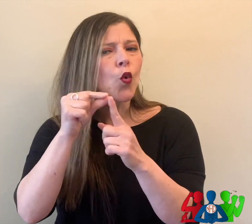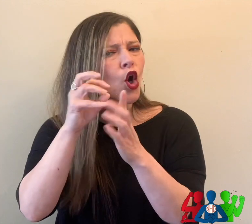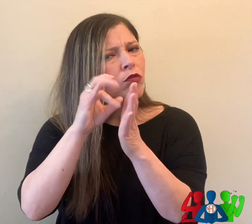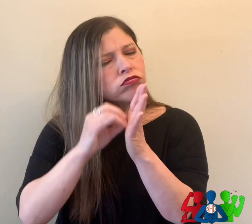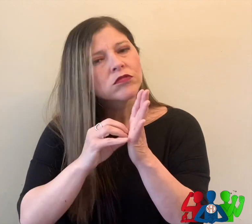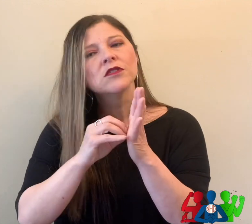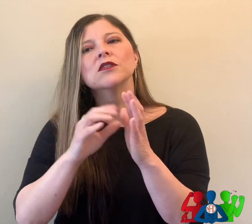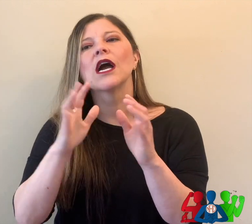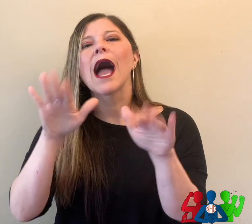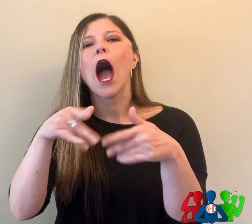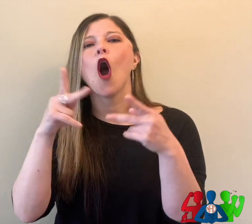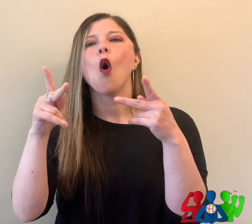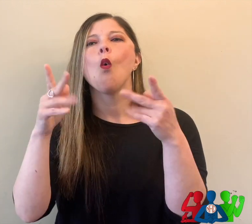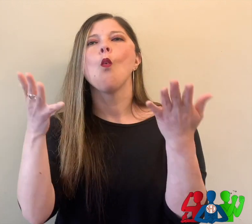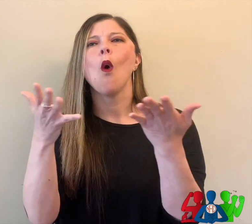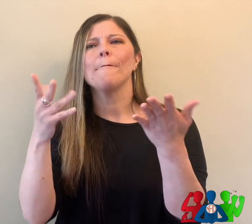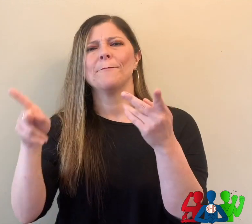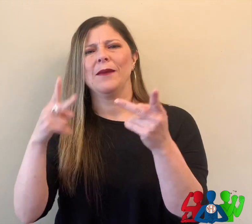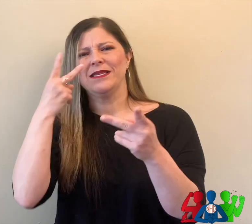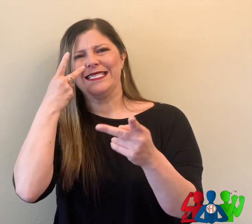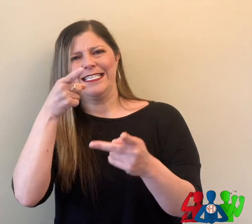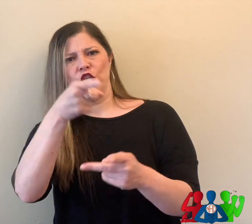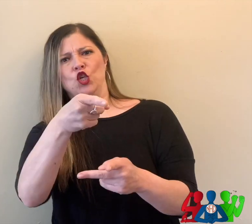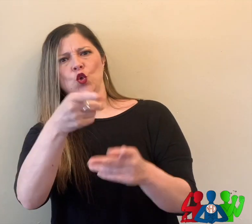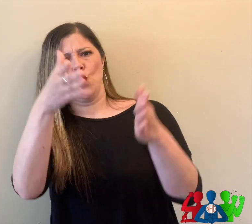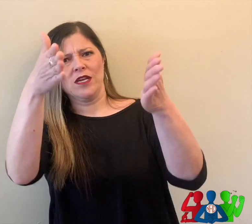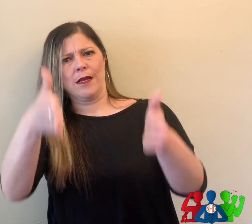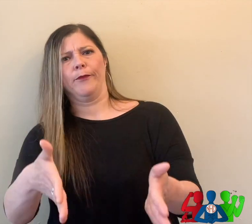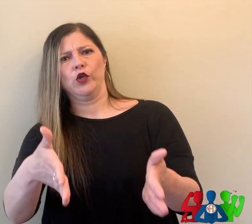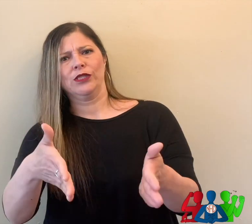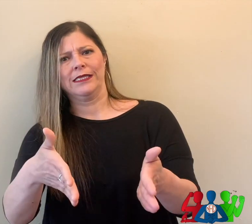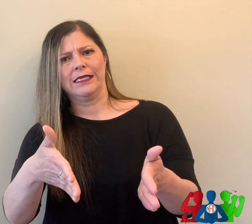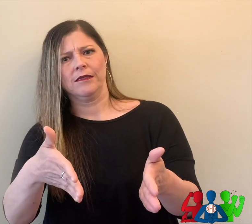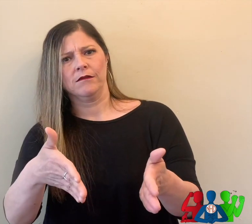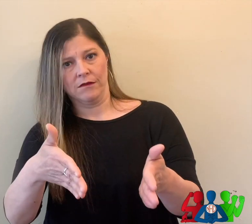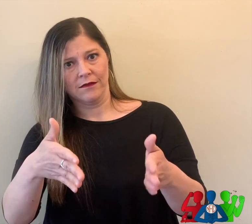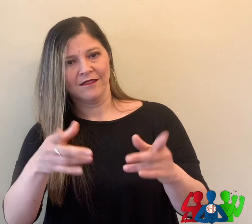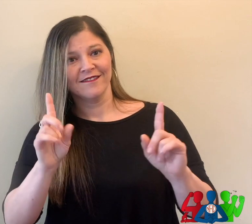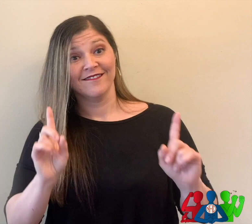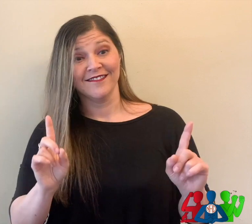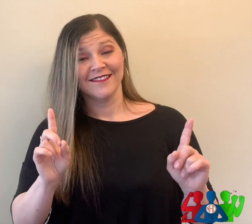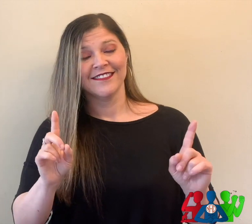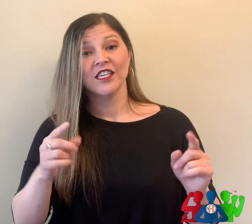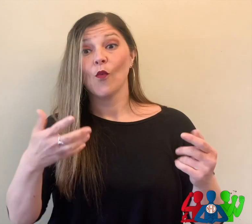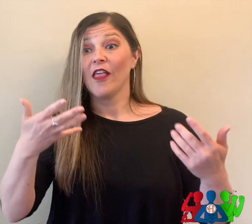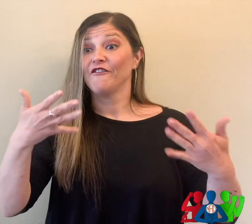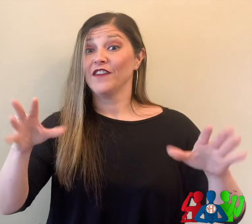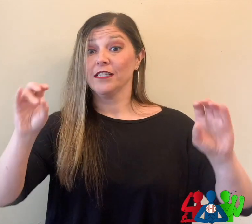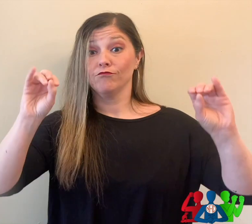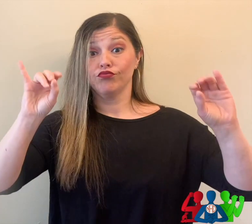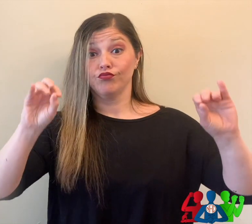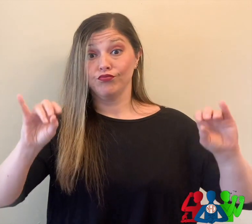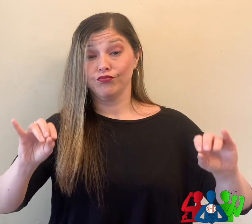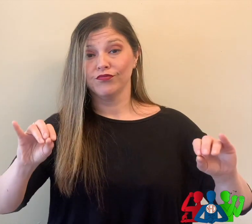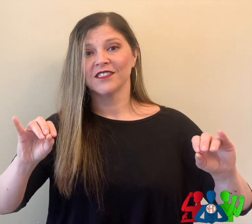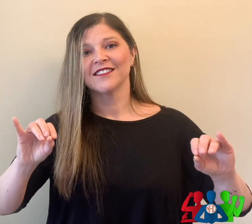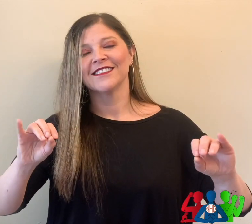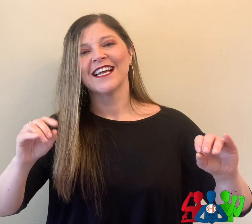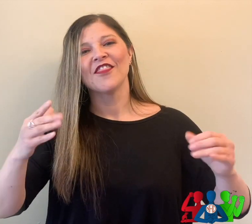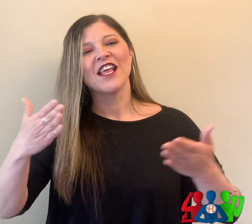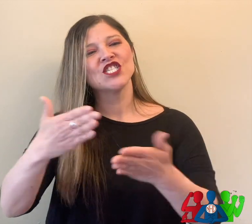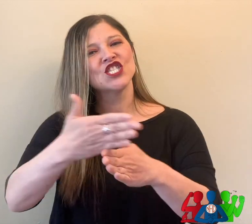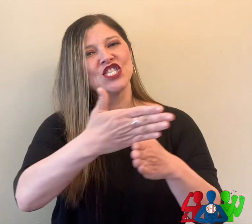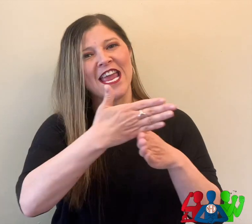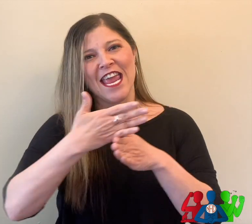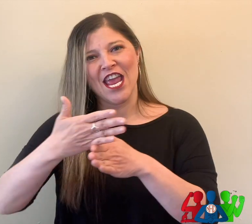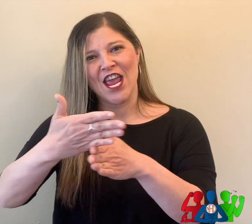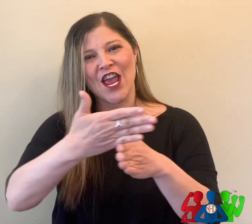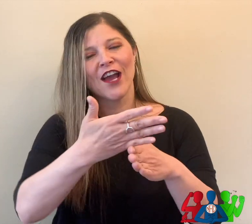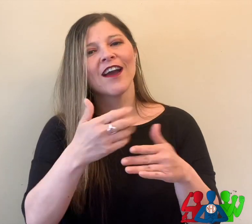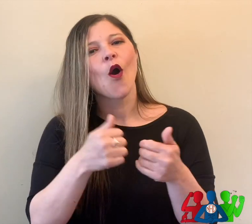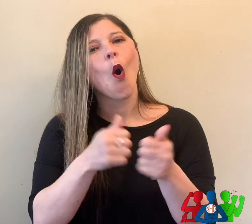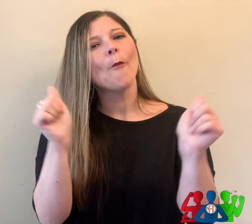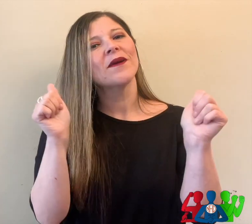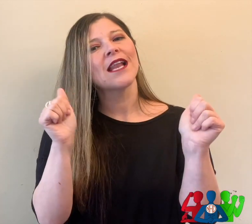asks students to use drawings or words to describe how they think people see them as a person.